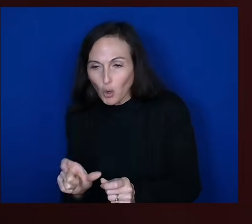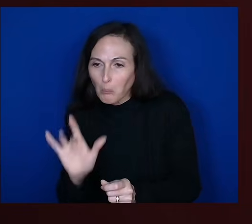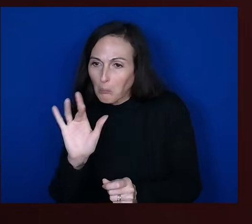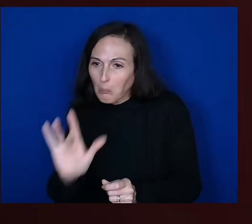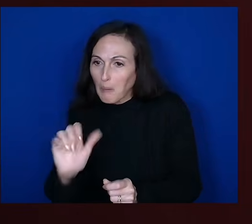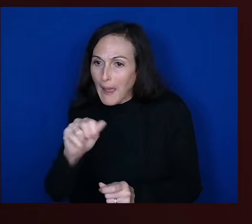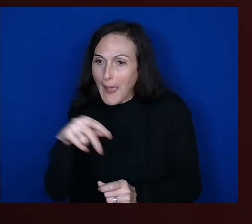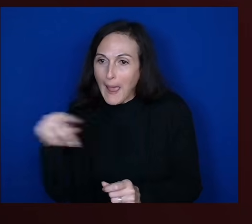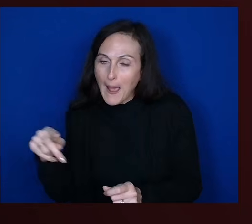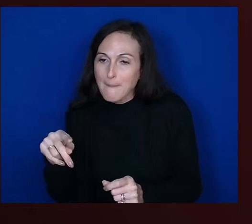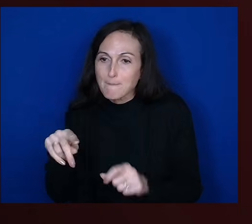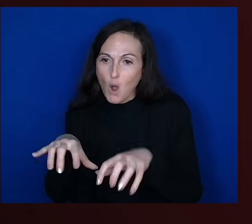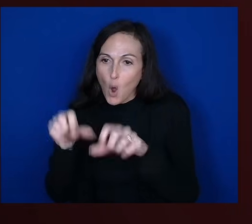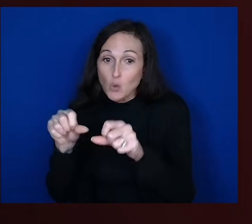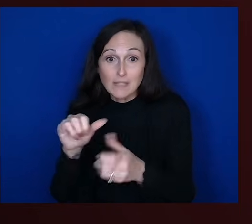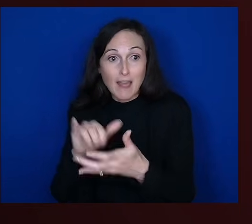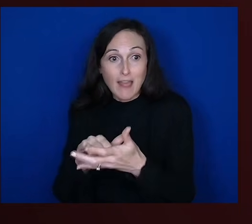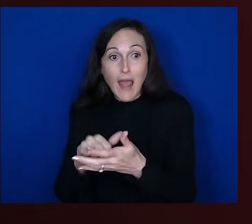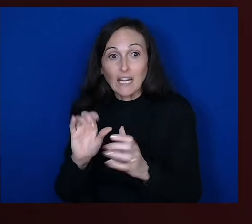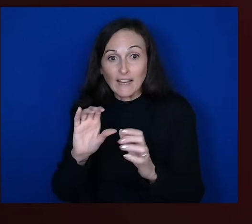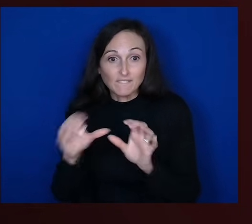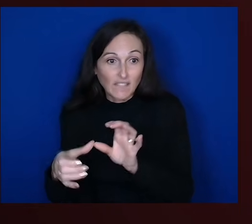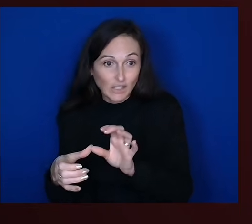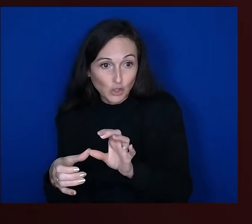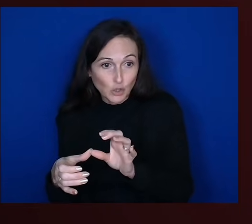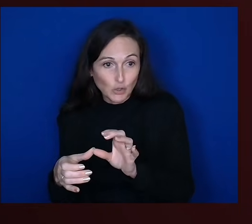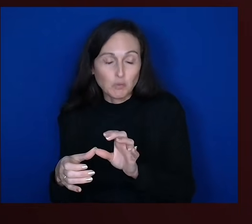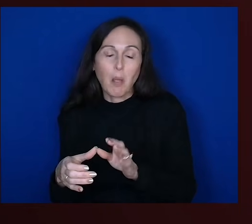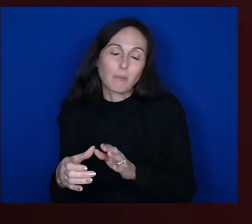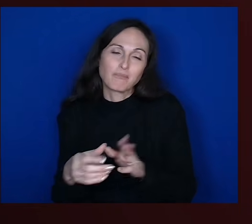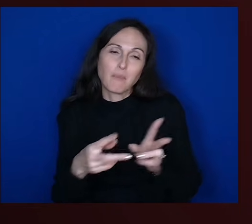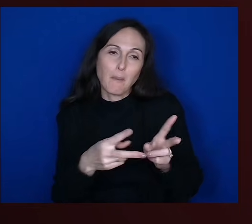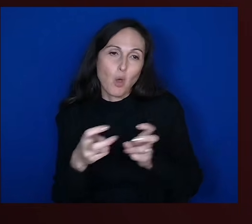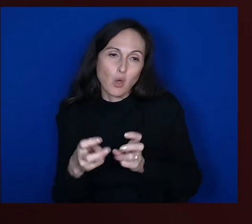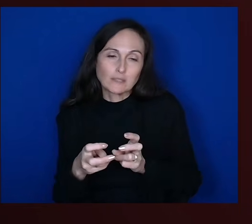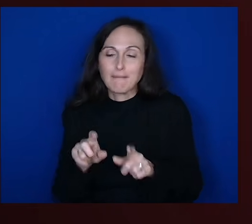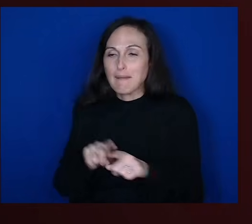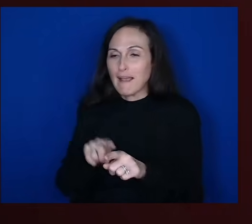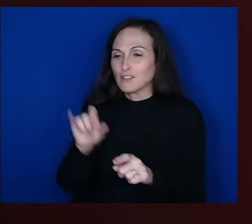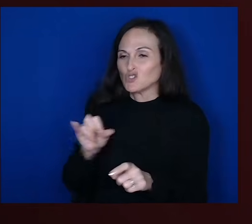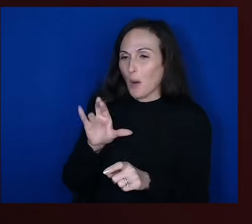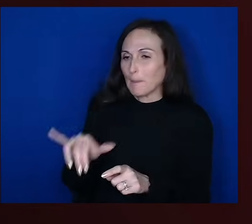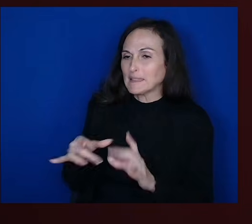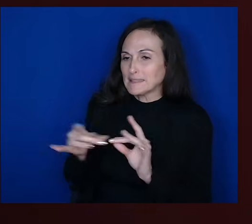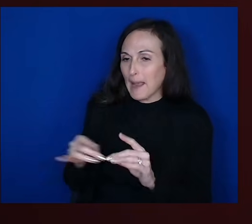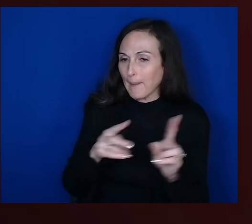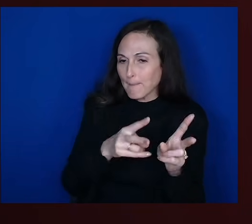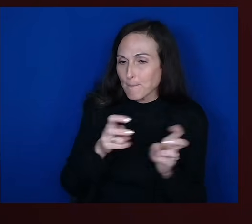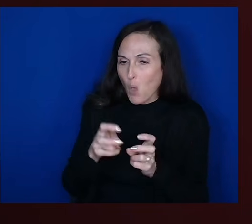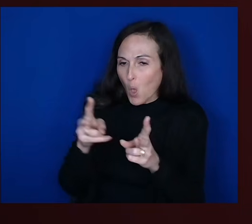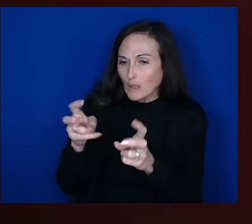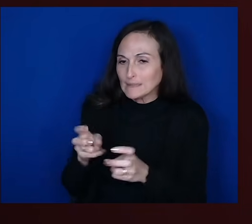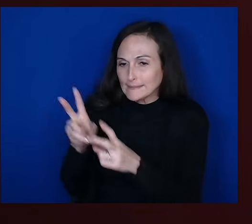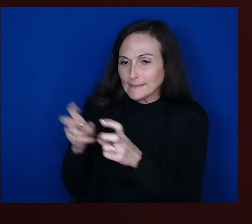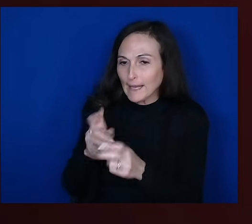and that configures -- it pulls in, as Jeremy said, all the familiar things you're used to, right?